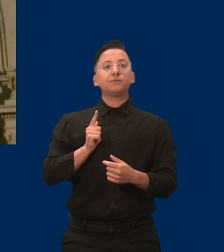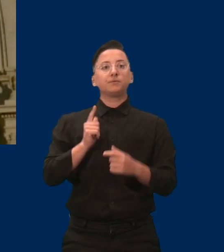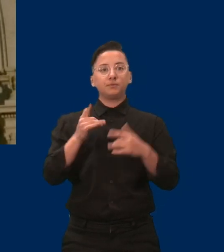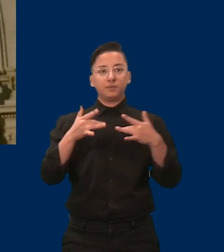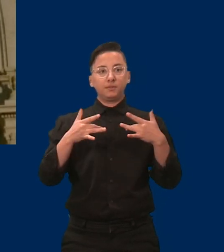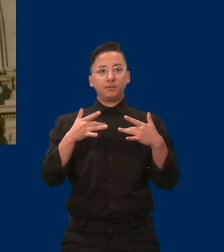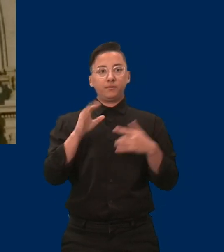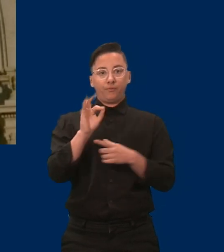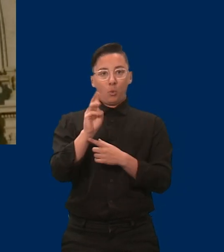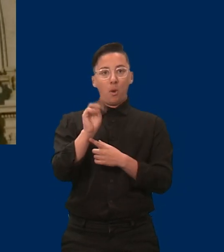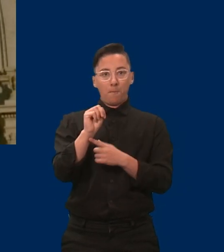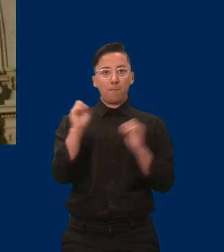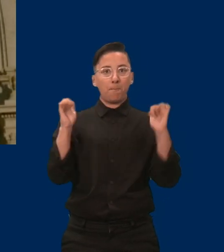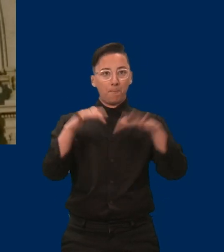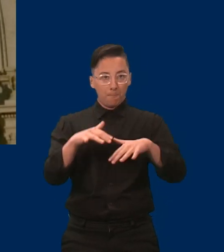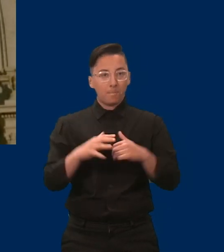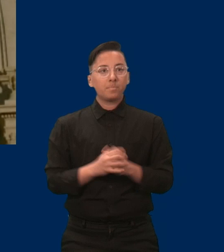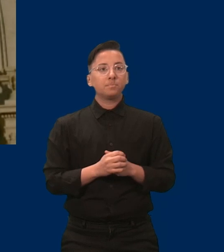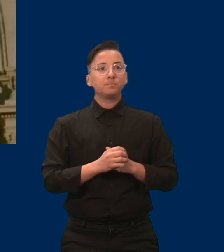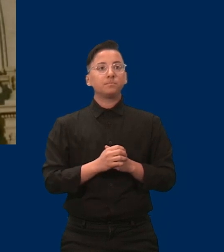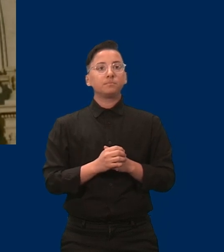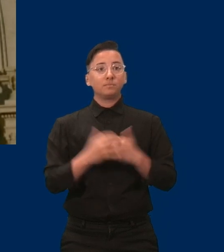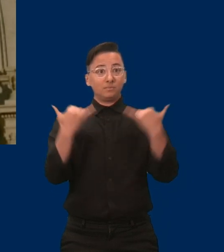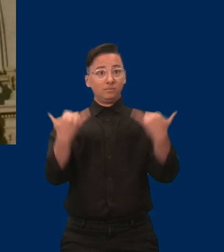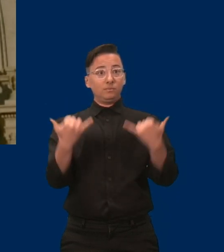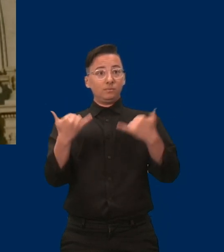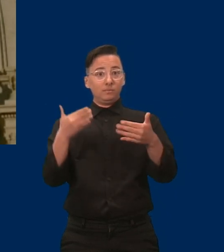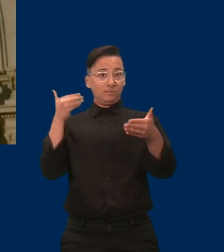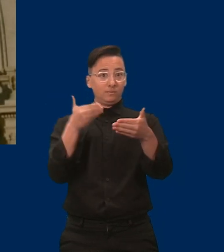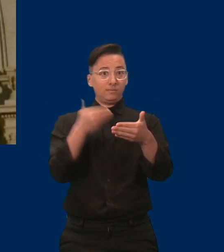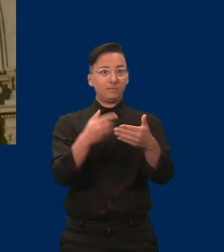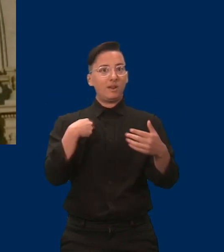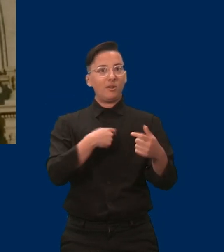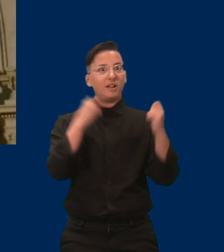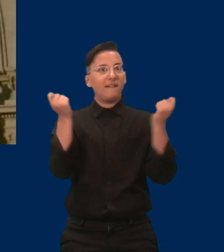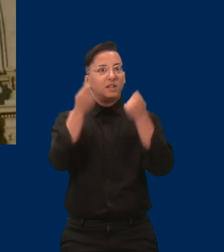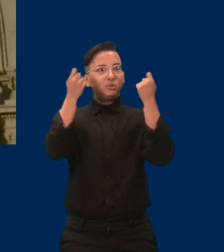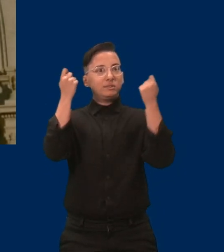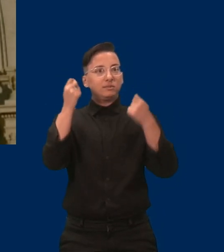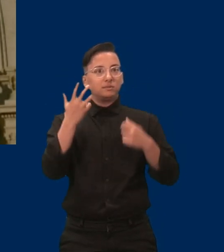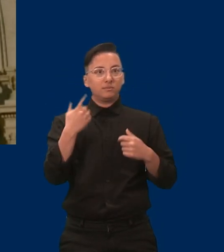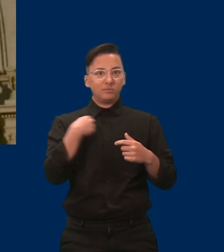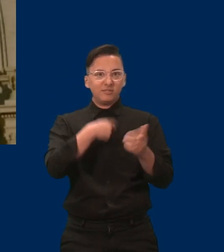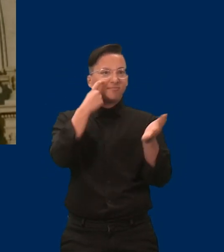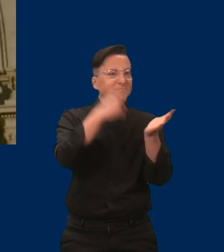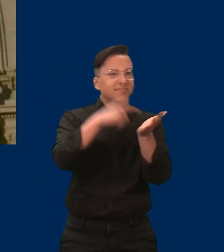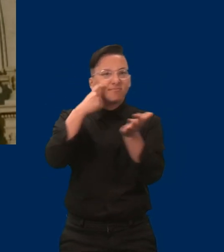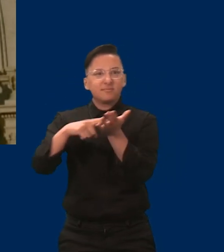I think it is appropriate to recognize the leaders, employees and council members who contributed to this agency